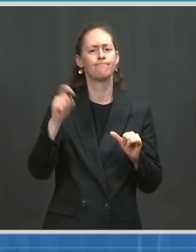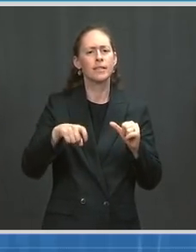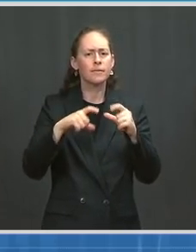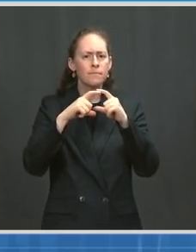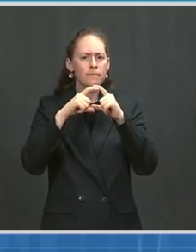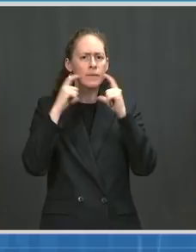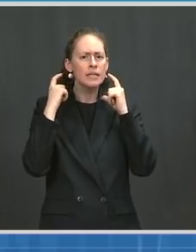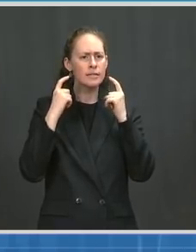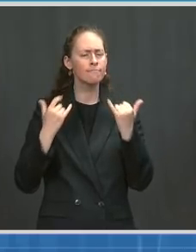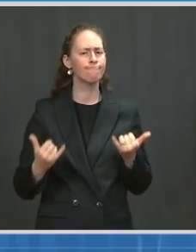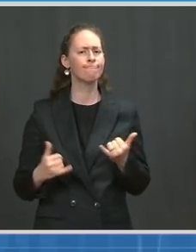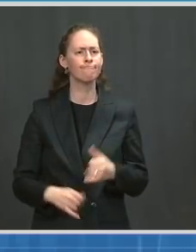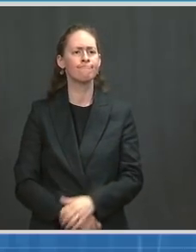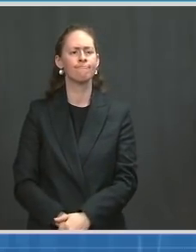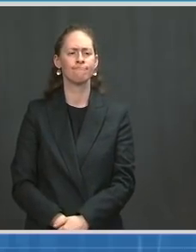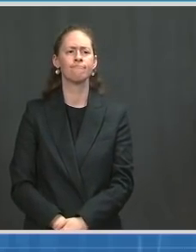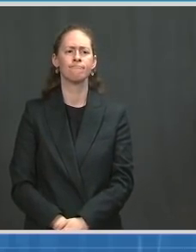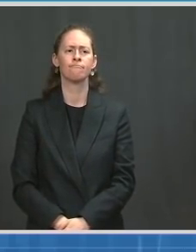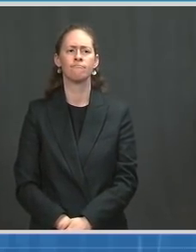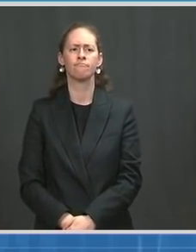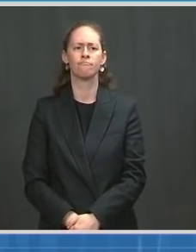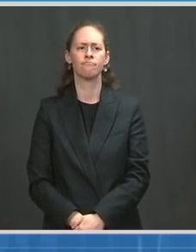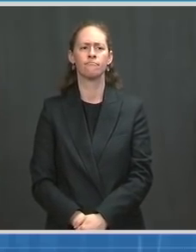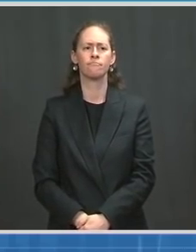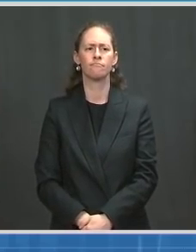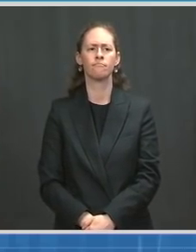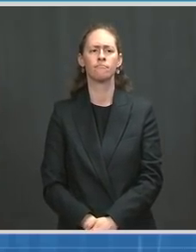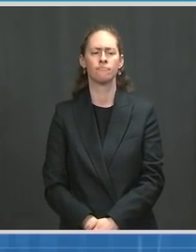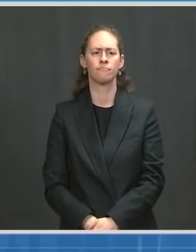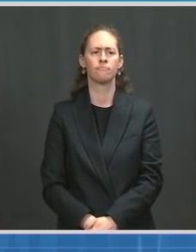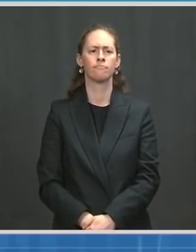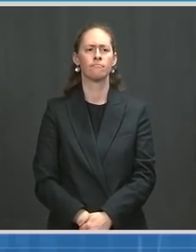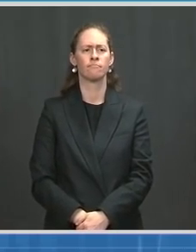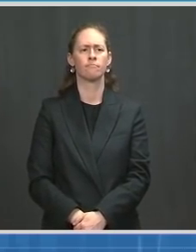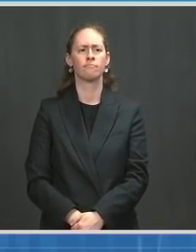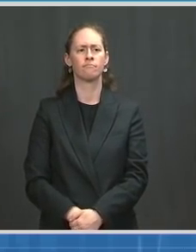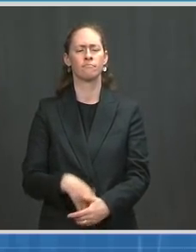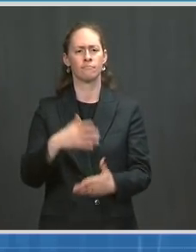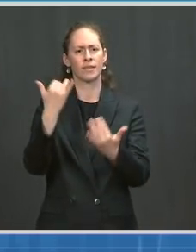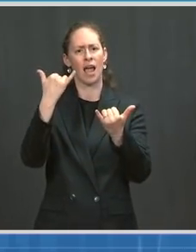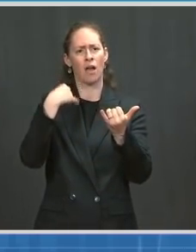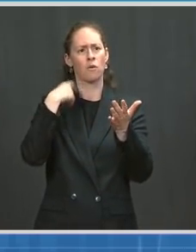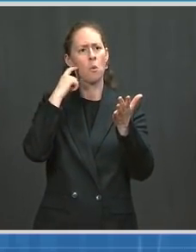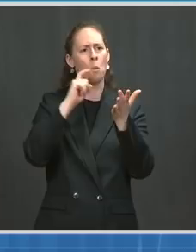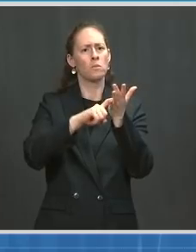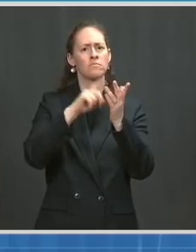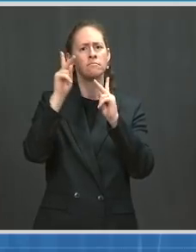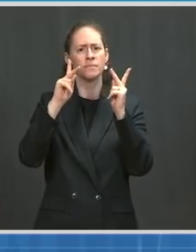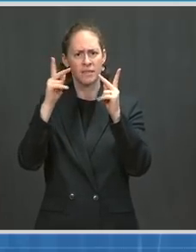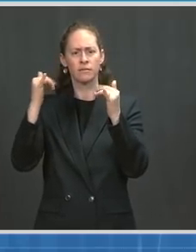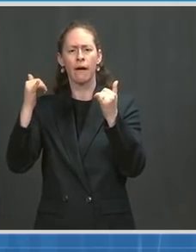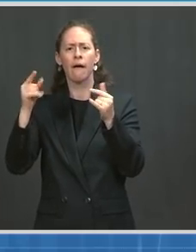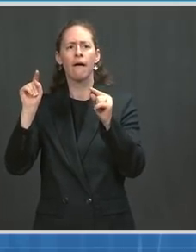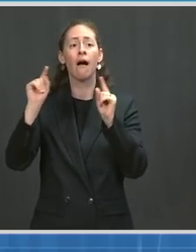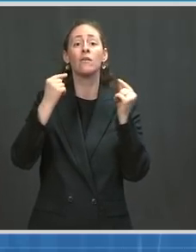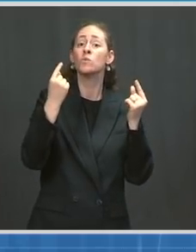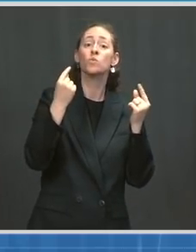the guidelines for vaccinated people. You know, people come down here on the weekends and in the summertime, and they scream at our restaurant workers because they have to wear a mask